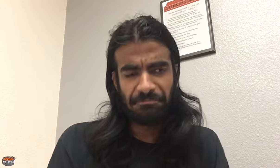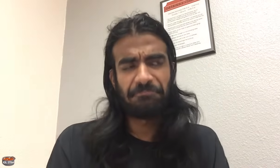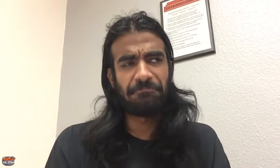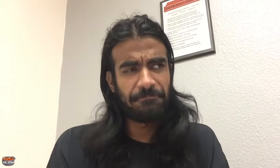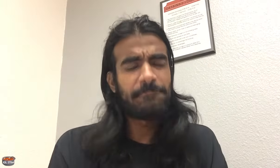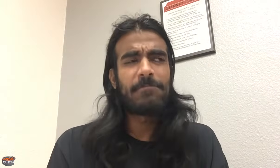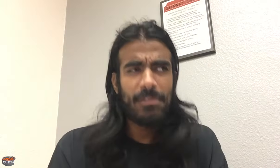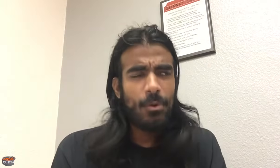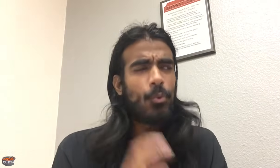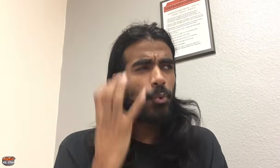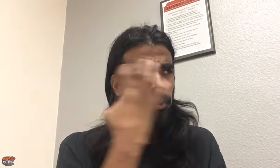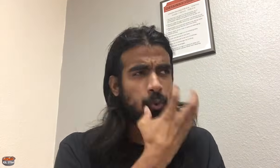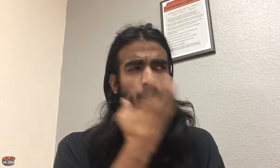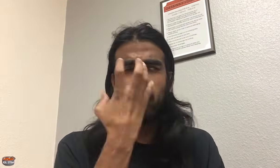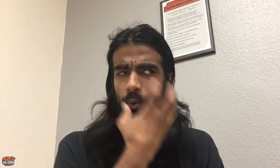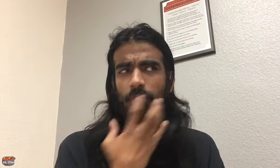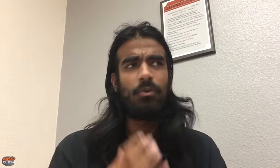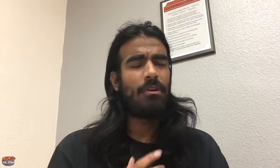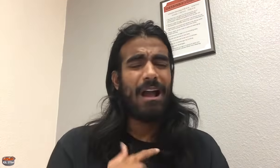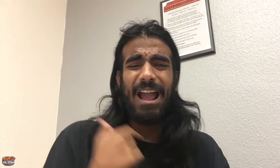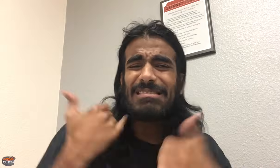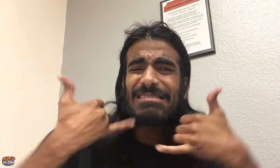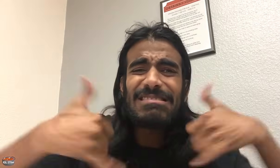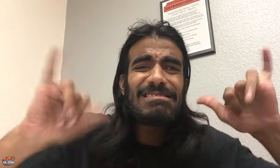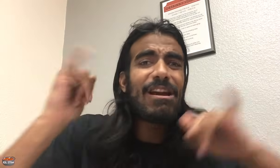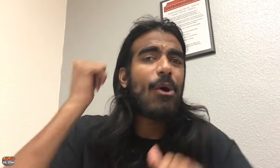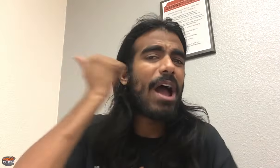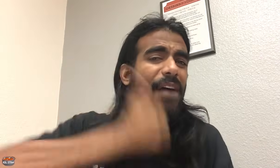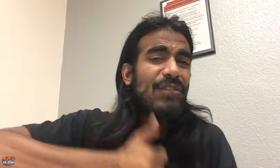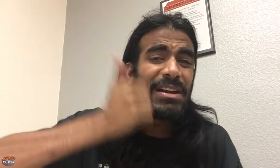able to overcome it in our own way.